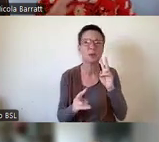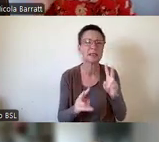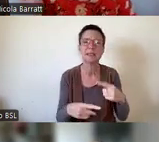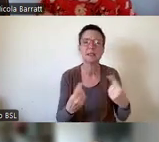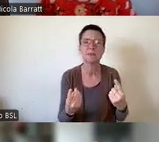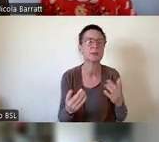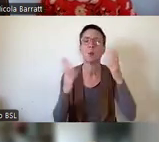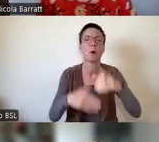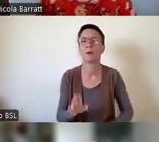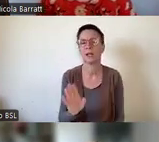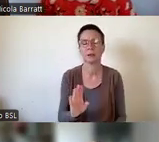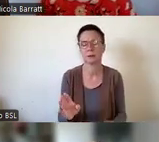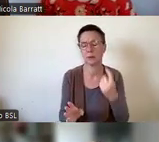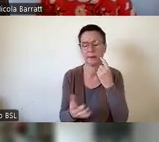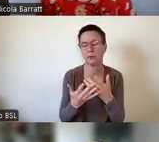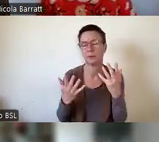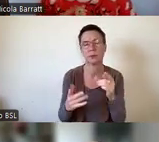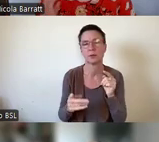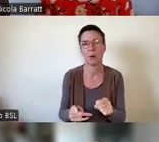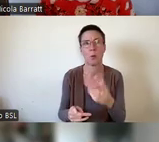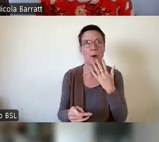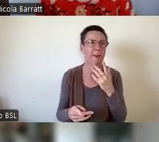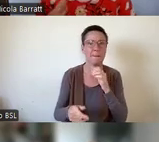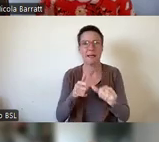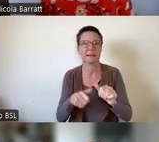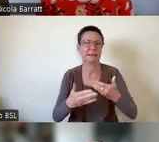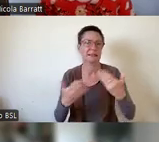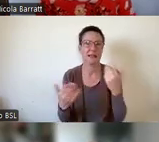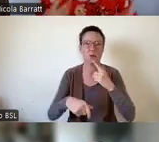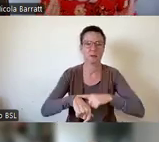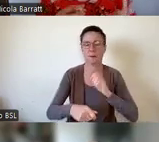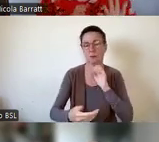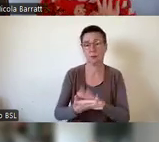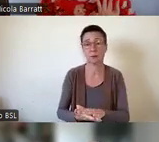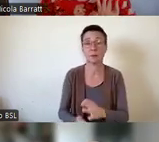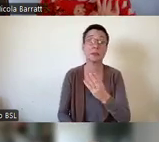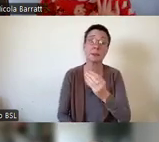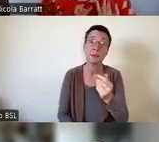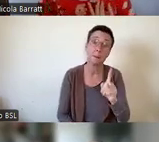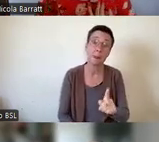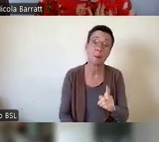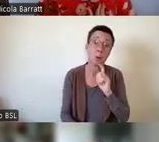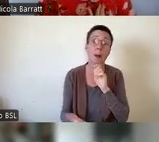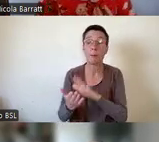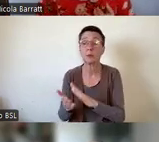I wouldn't worry about this idea of there being a set day and a set time. Some people post on Mondays because they're like,